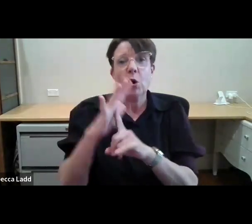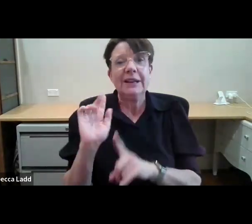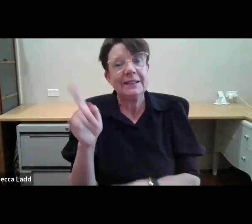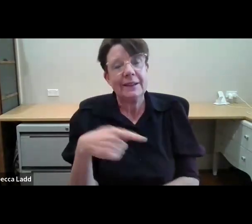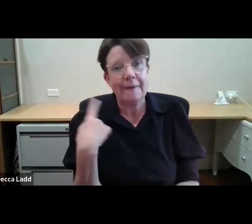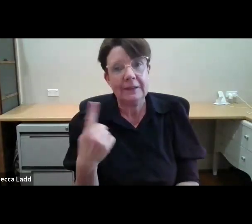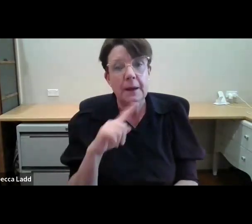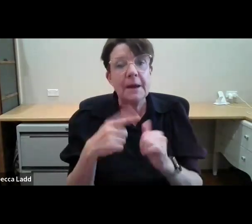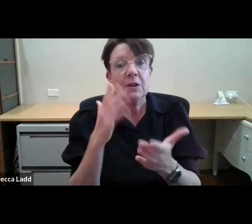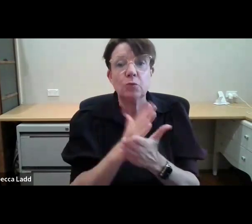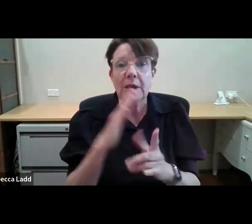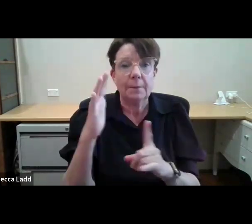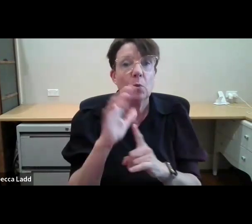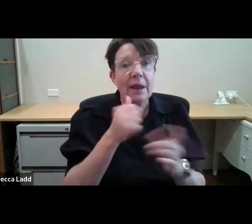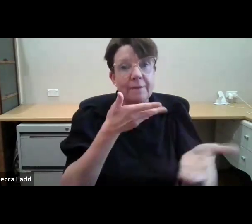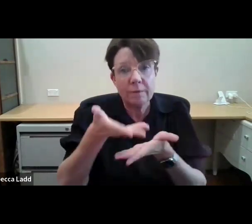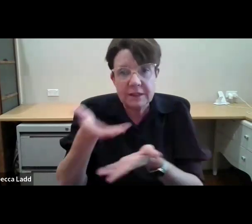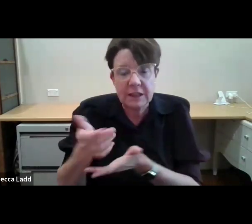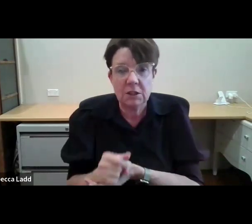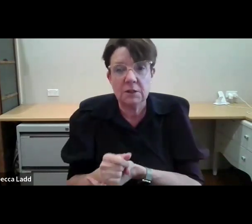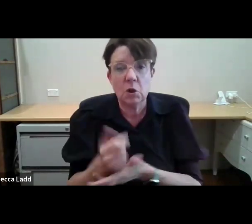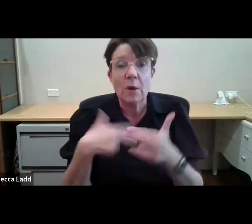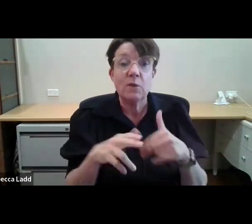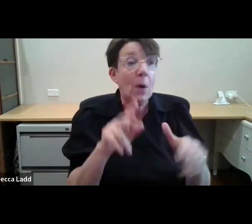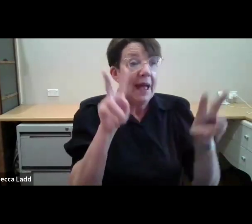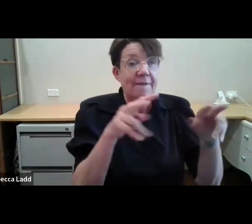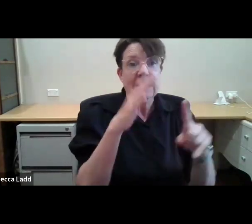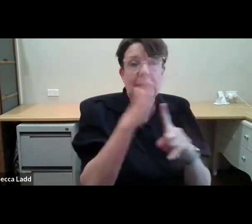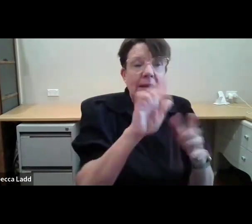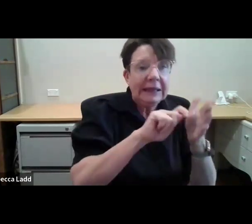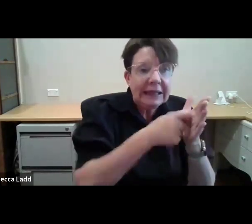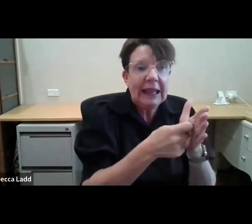stakeholder with a different set of priorities or does not have this as a priority,